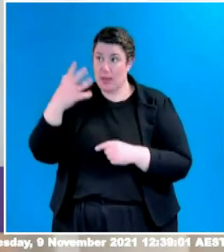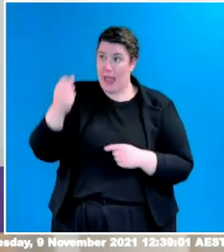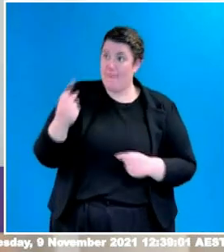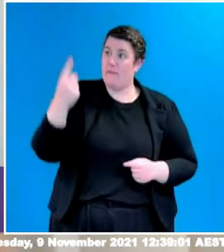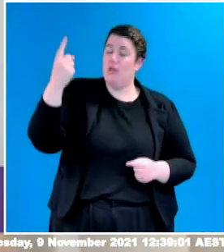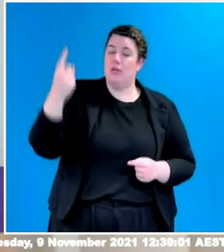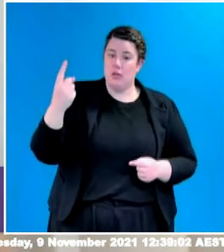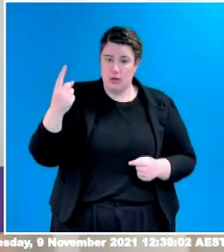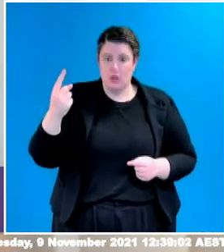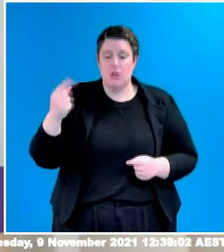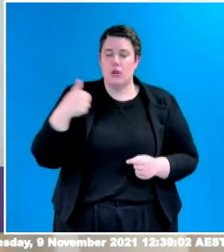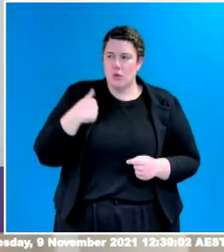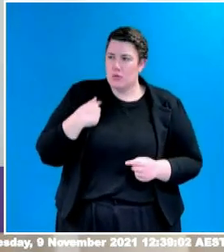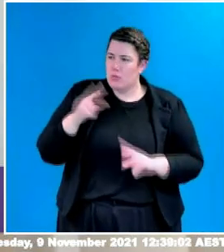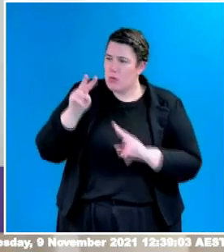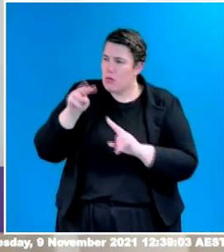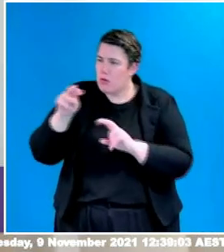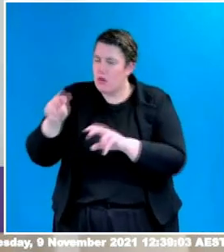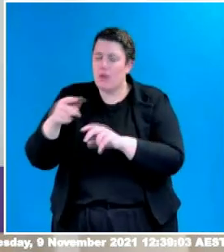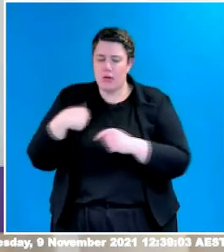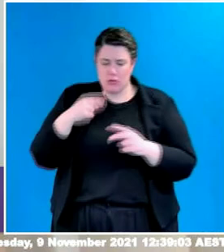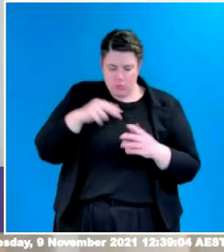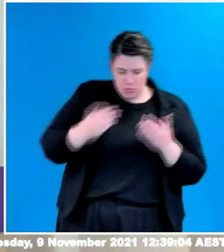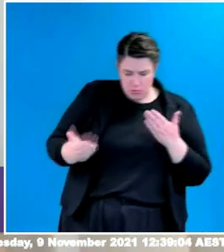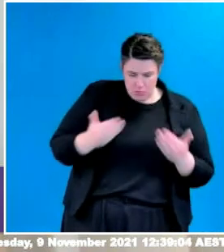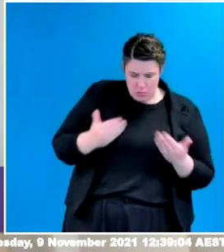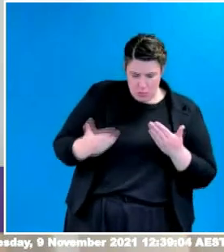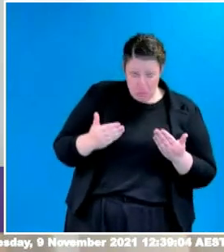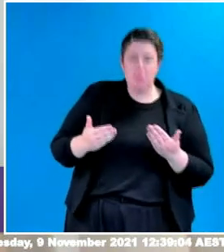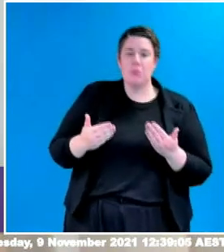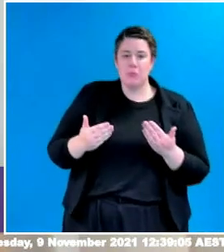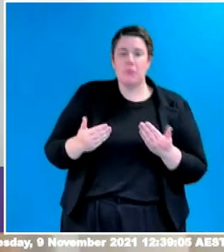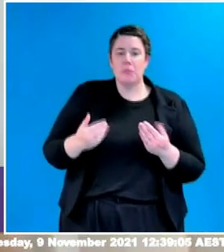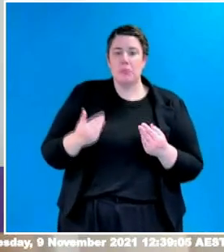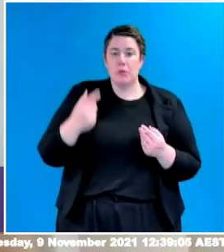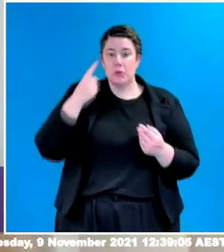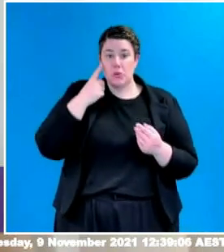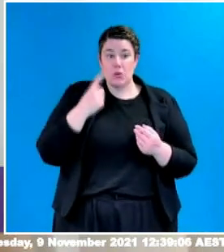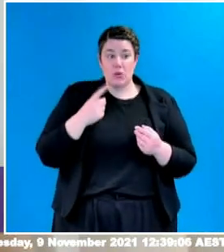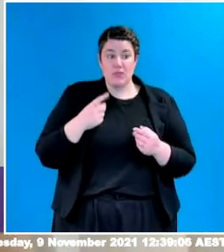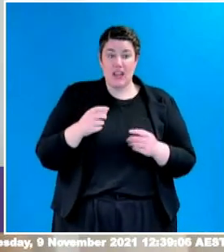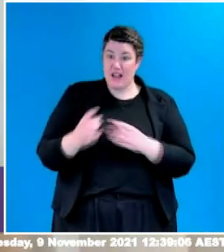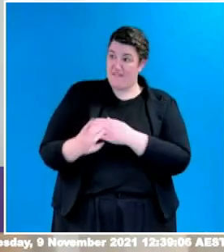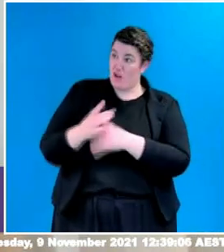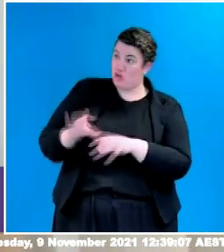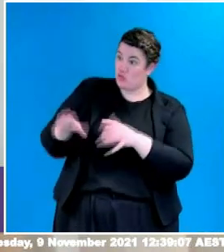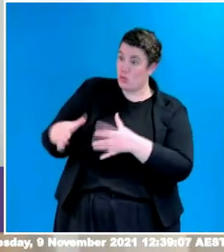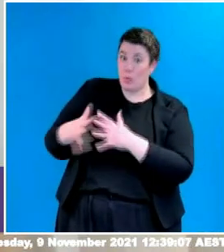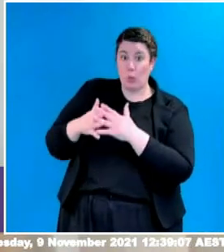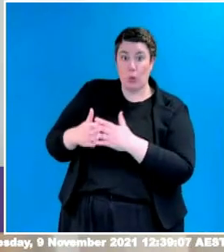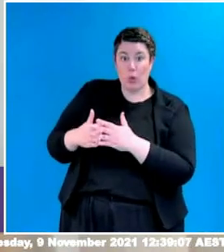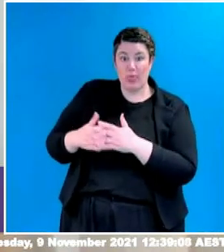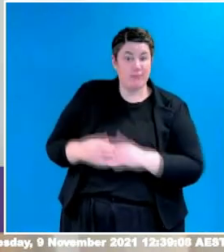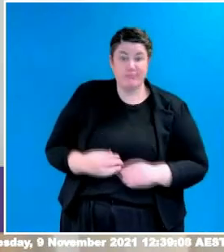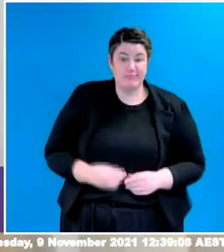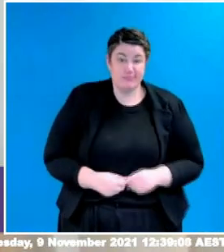What we identified is that advisory groups don't work. It's as simple as that.